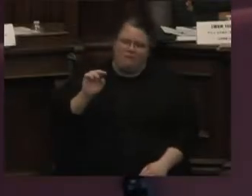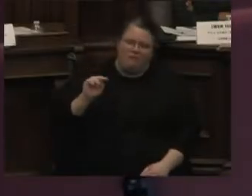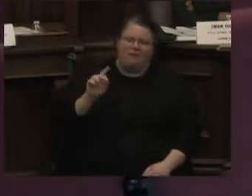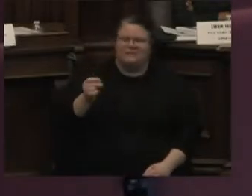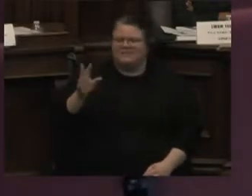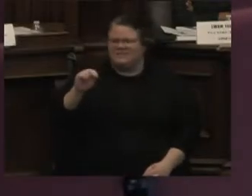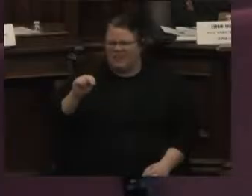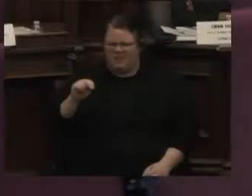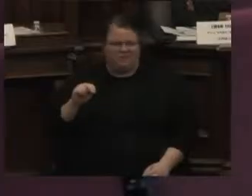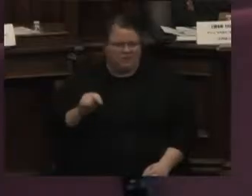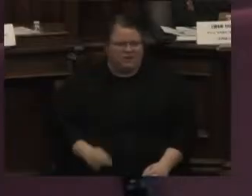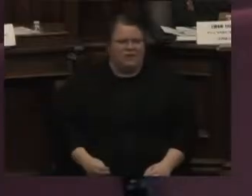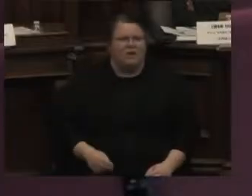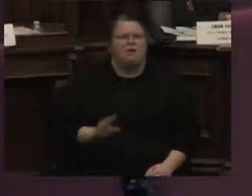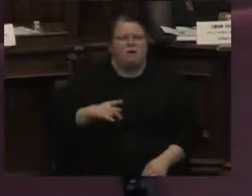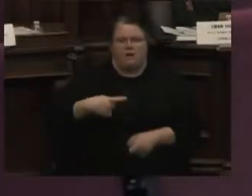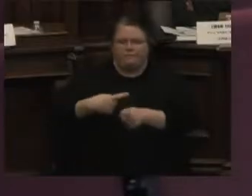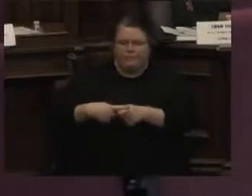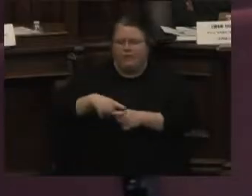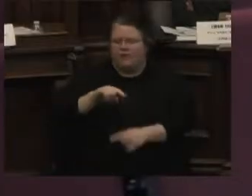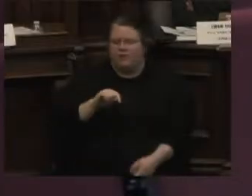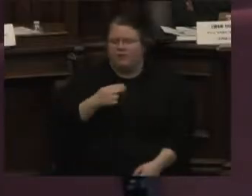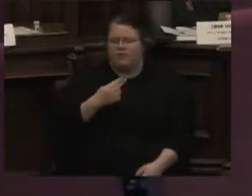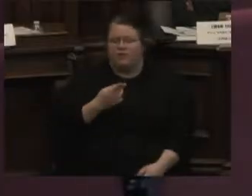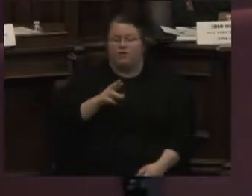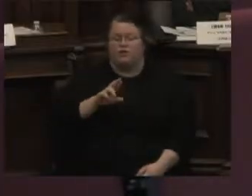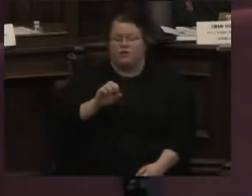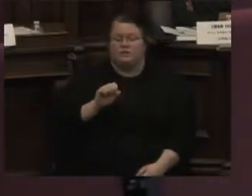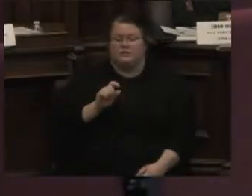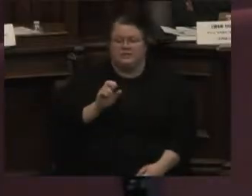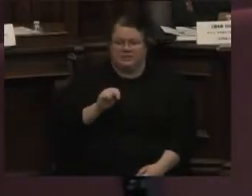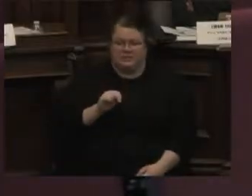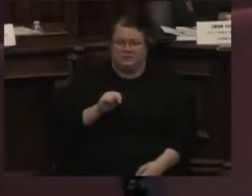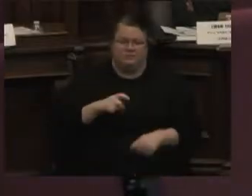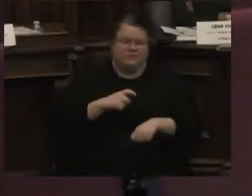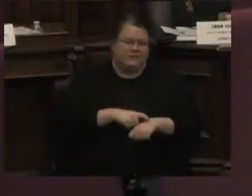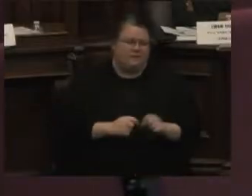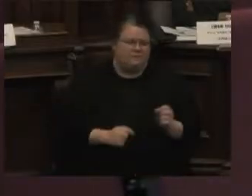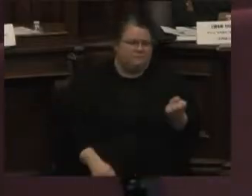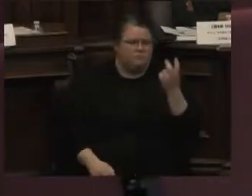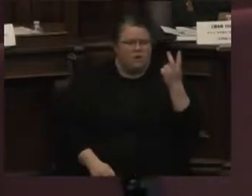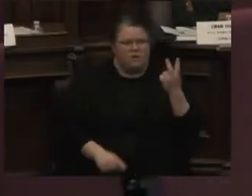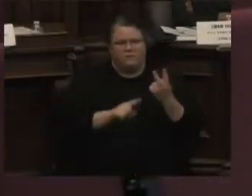30th they have the ease on down